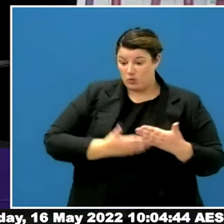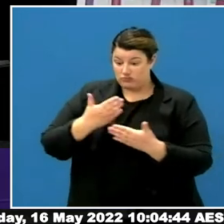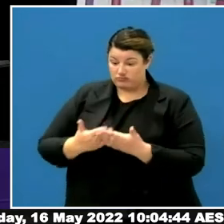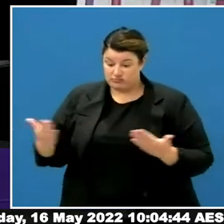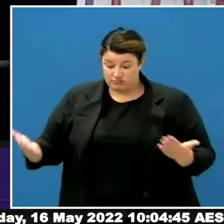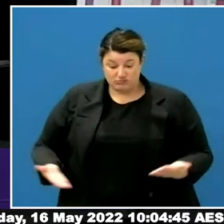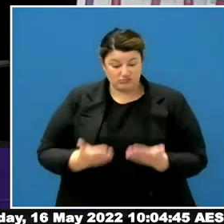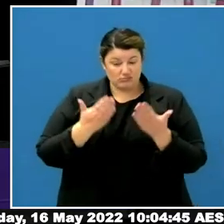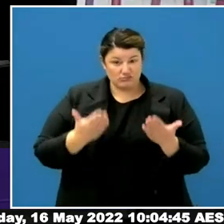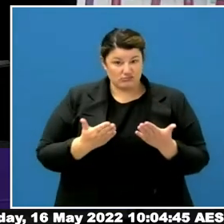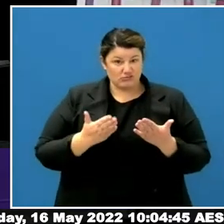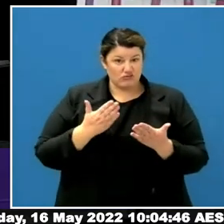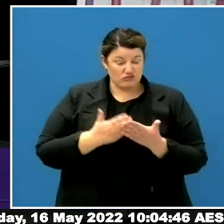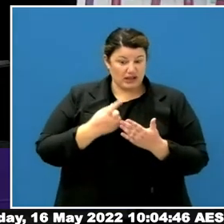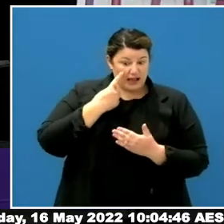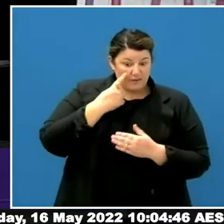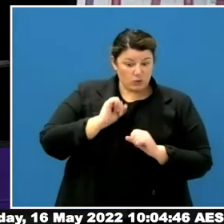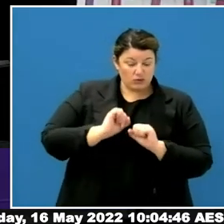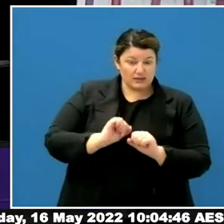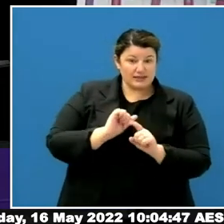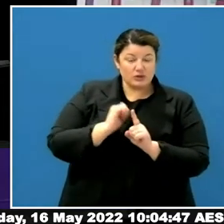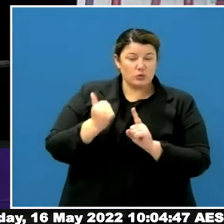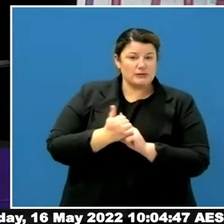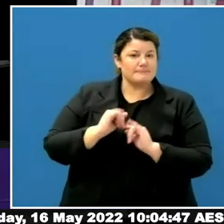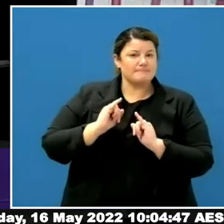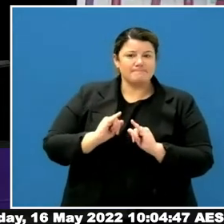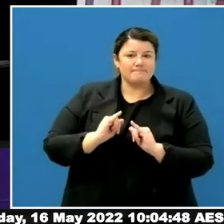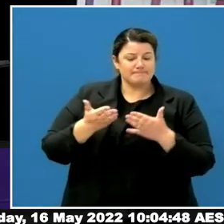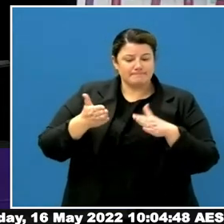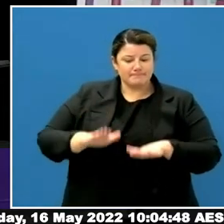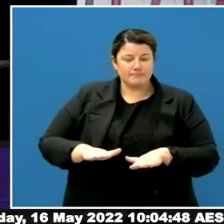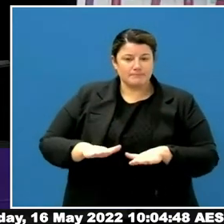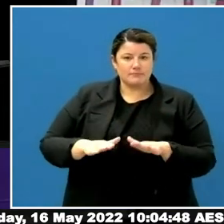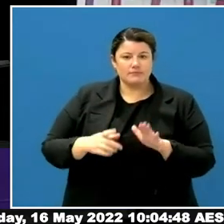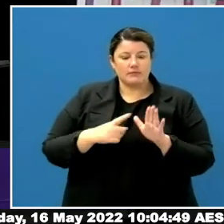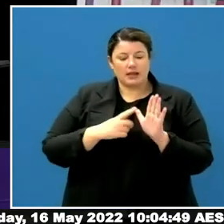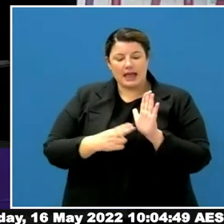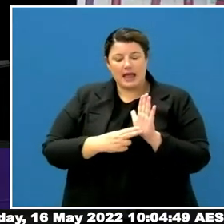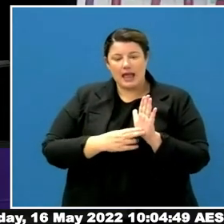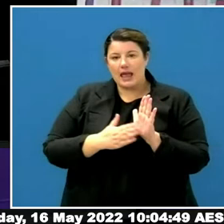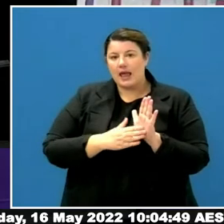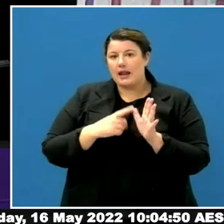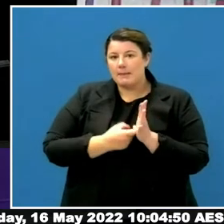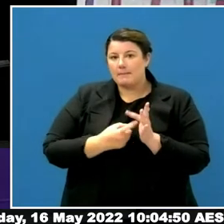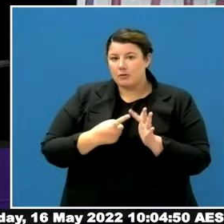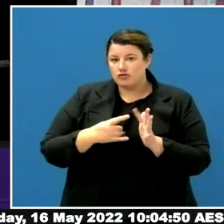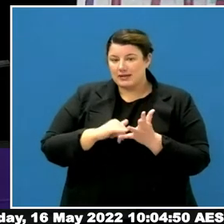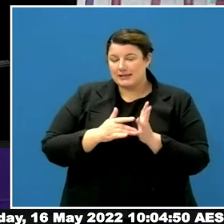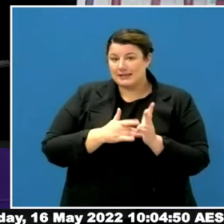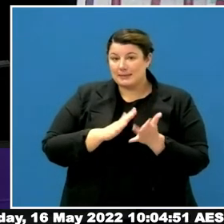circumstances leading up to the tragic death of Ms Ann Marie Smith, a death which rightly